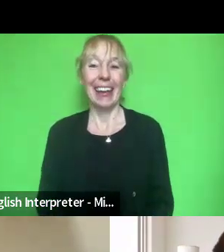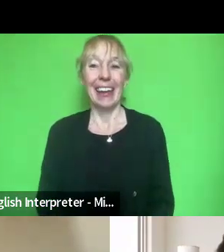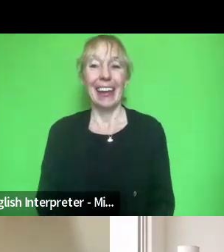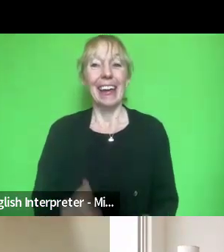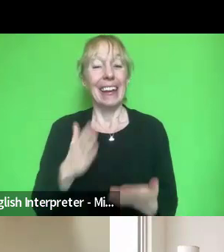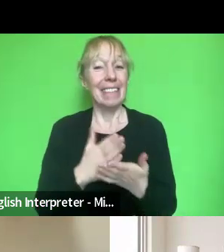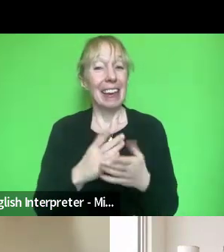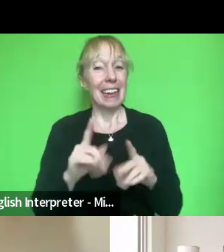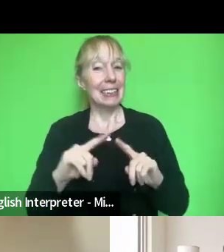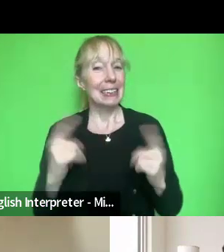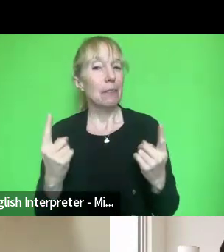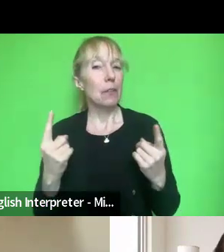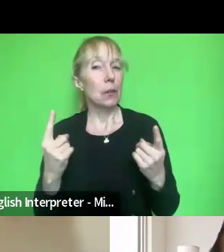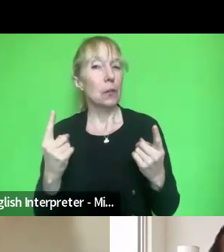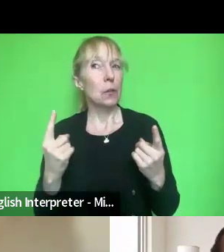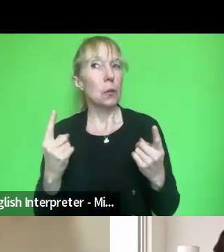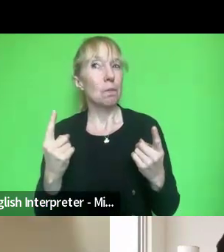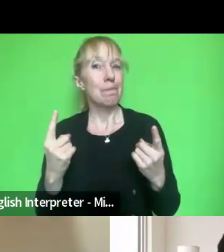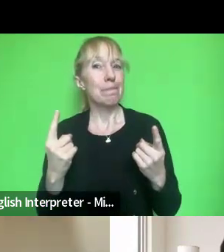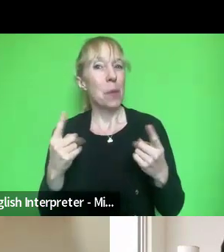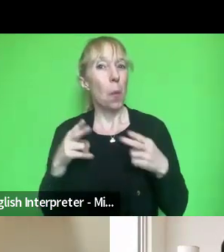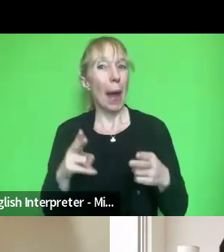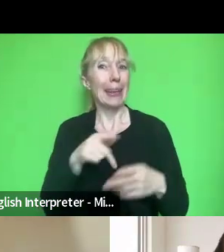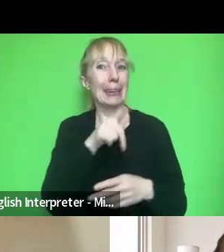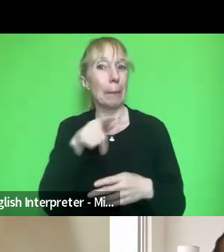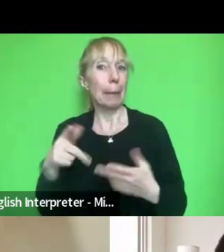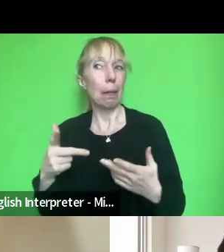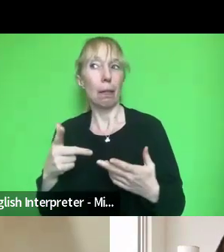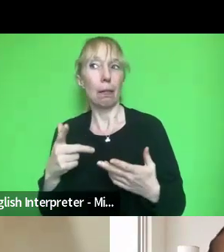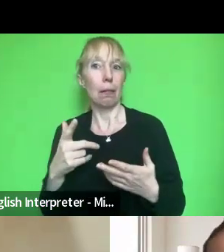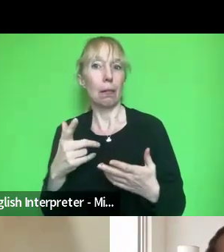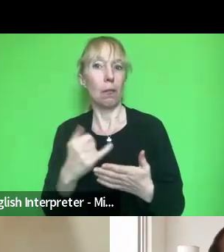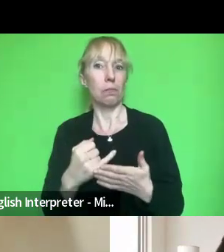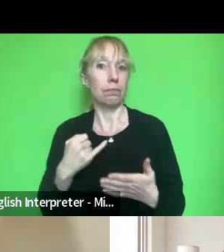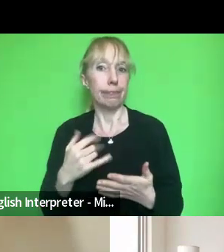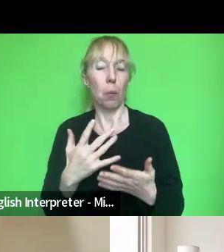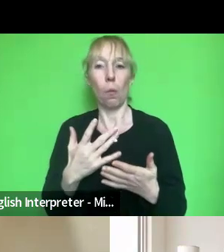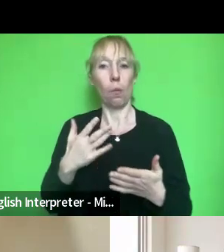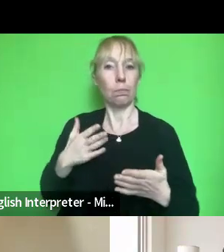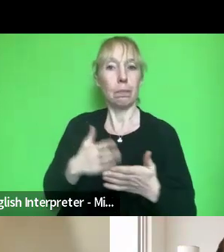different types of resistance that you will face. So similar to what Miriam has described earlier on, I'd done both internal and external DEI,